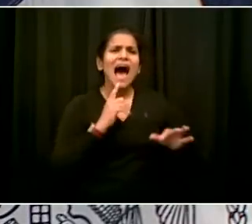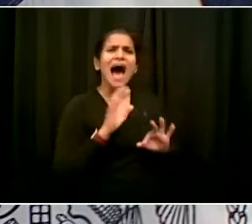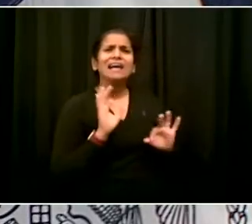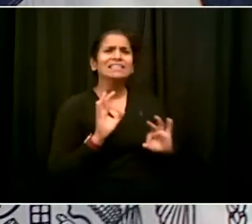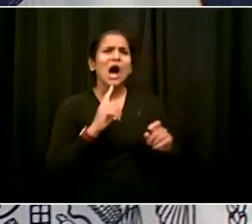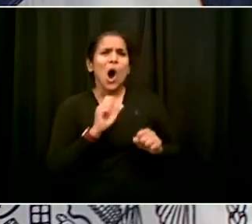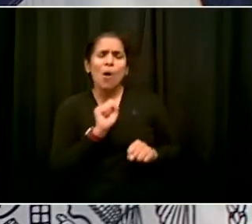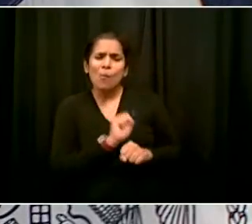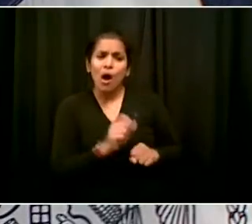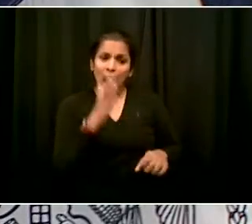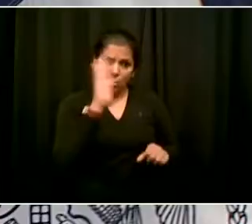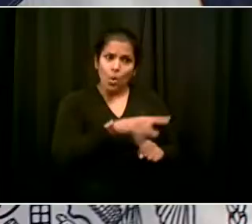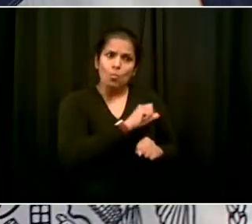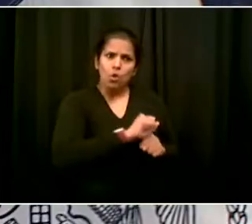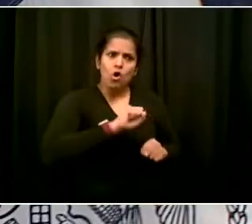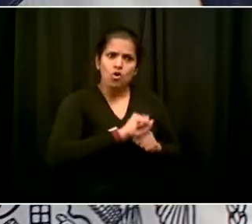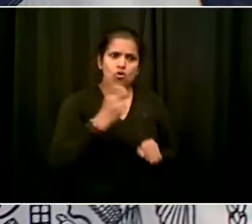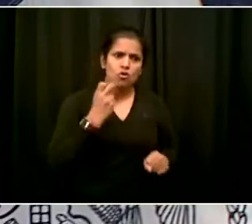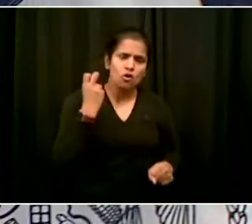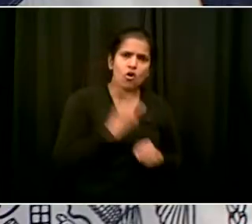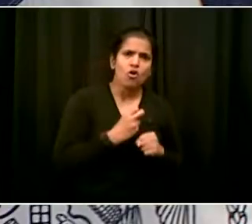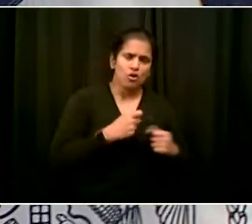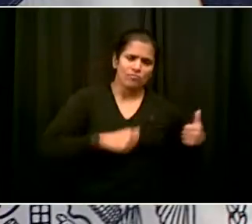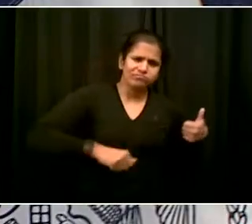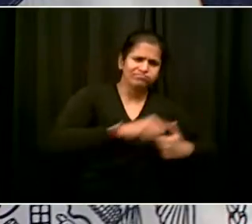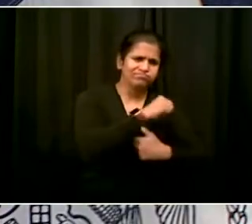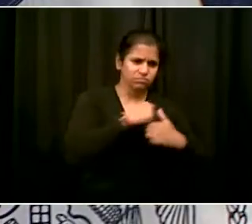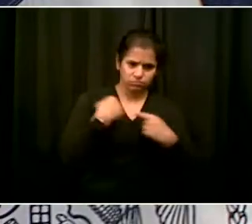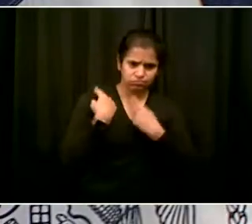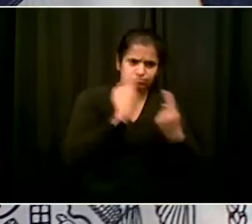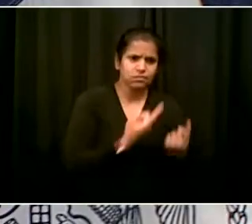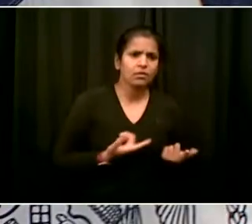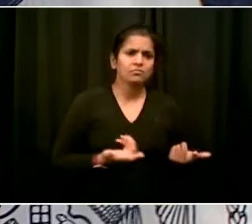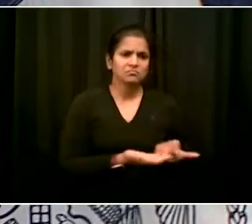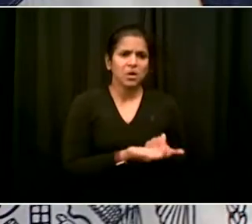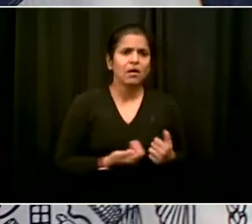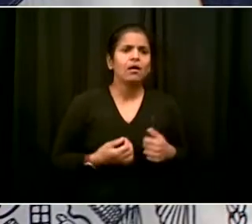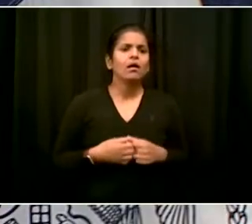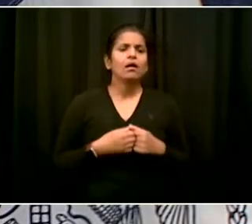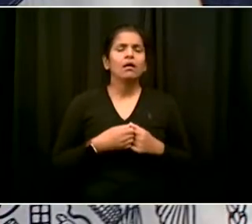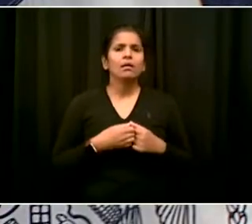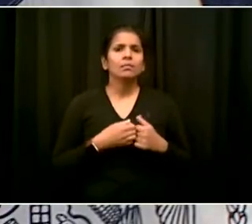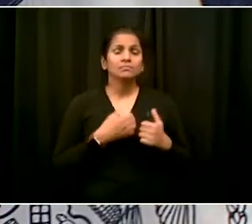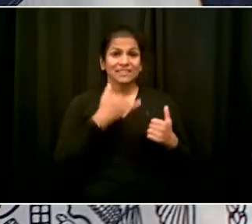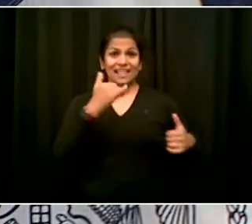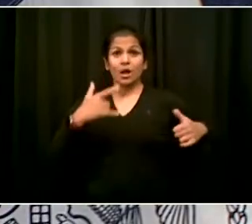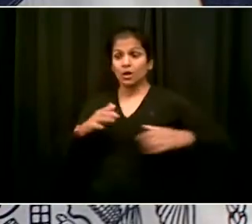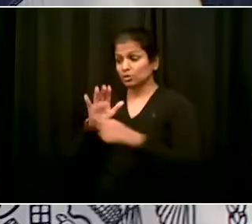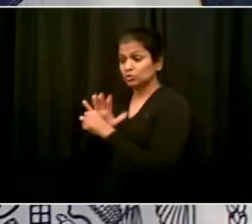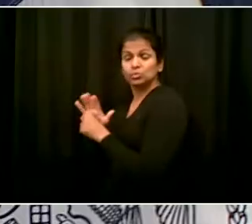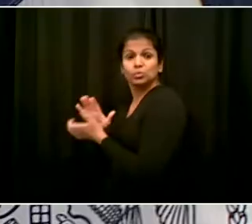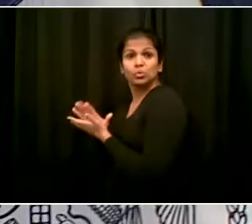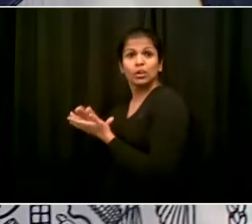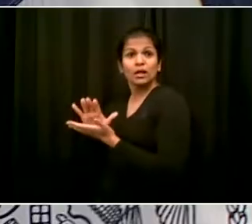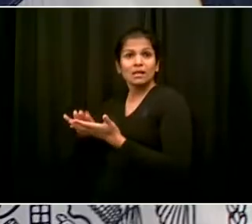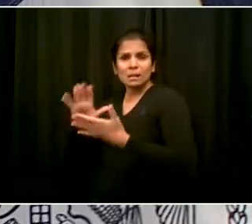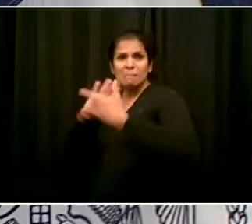WHEN YOU'RE TALKING G ABOUT LEARNING BRBRDIGES AND PRE-K ORGANIZATIONS. THEY ARE MUCH SMALLER, THEY HAVE BEEN WORKING TO PROOCTET EVERYONE